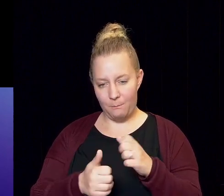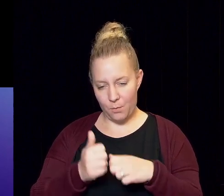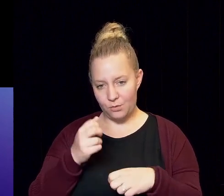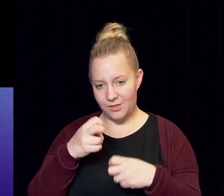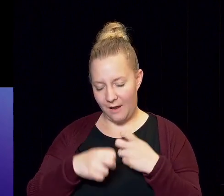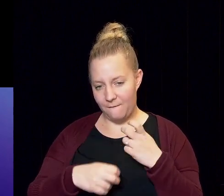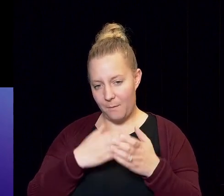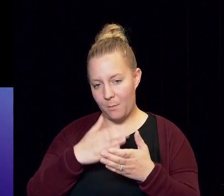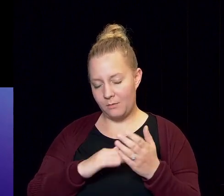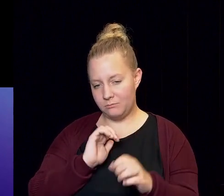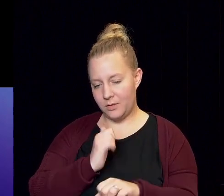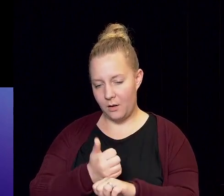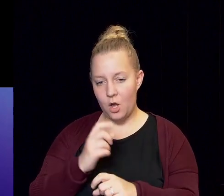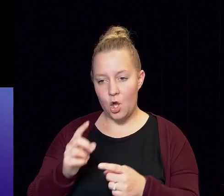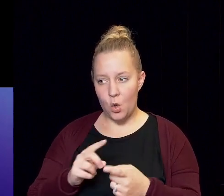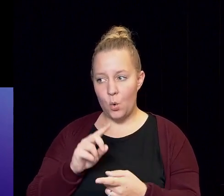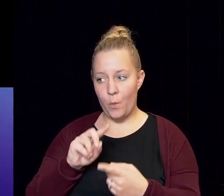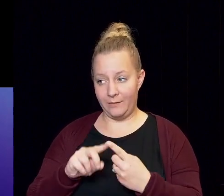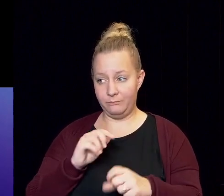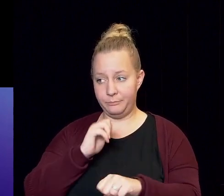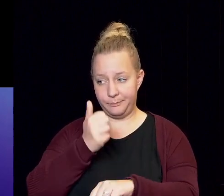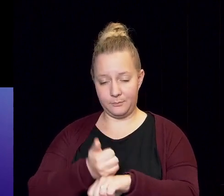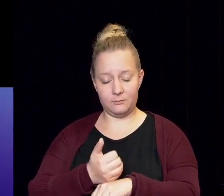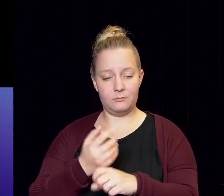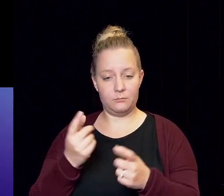is just setting it up. But once you get there, all you're going to do is cross multiply which